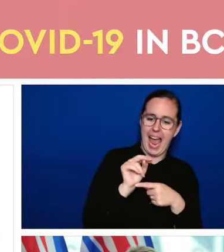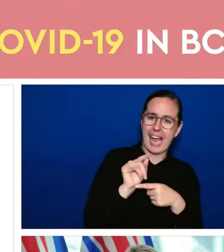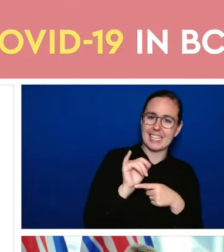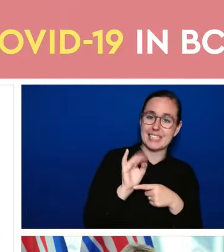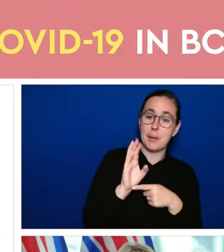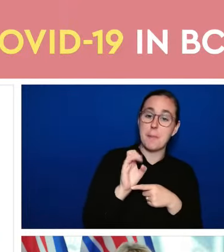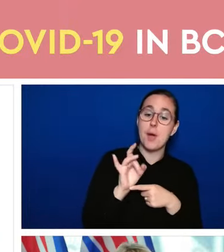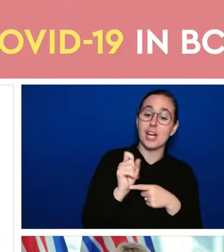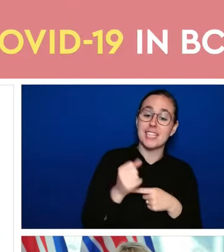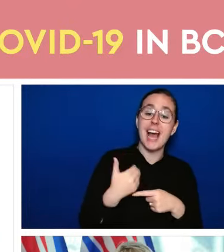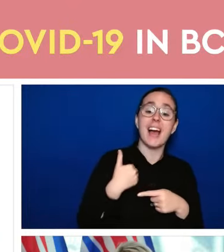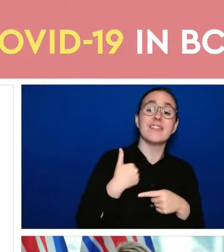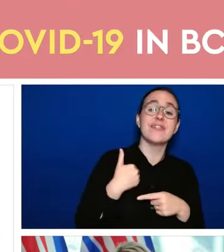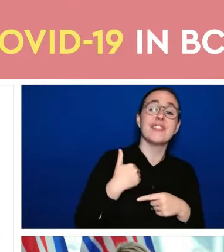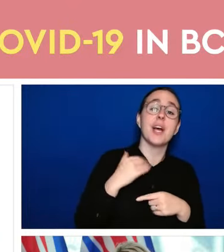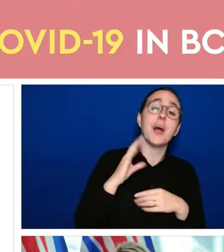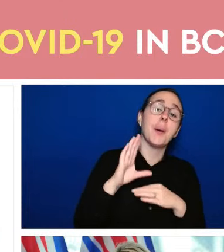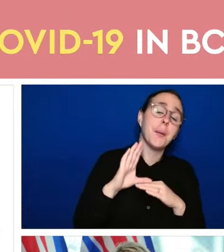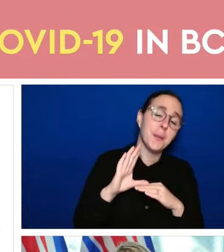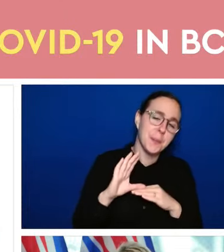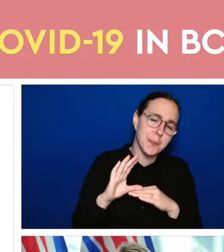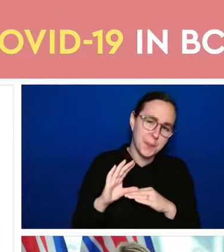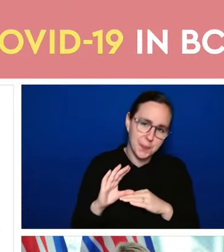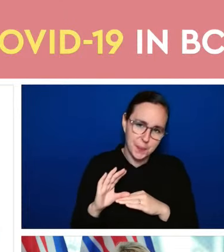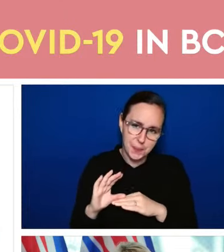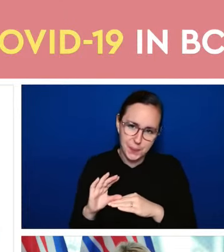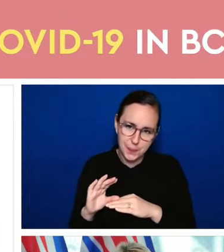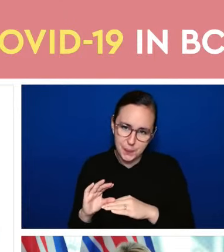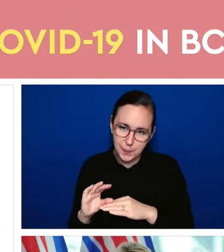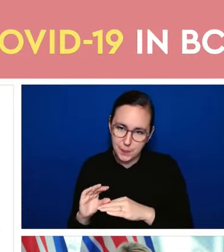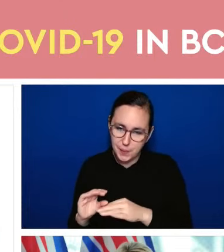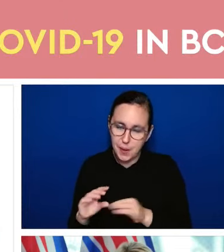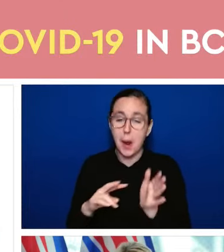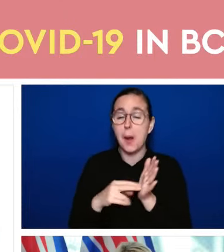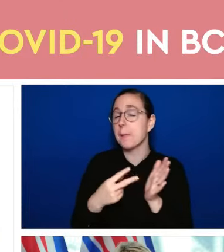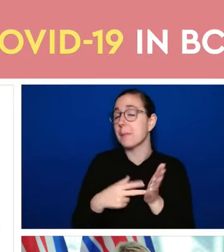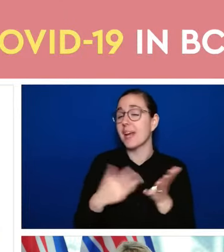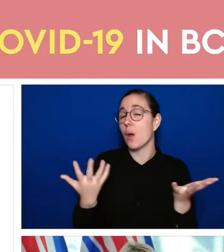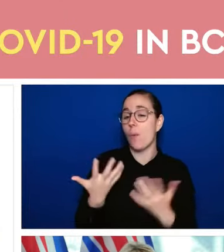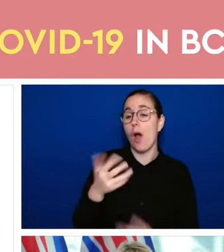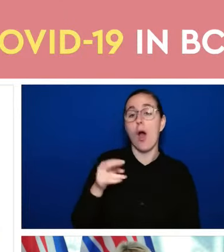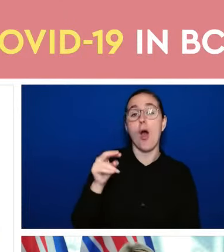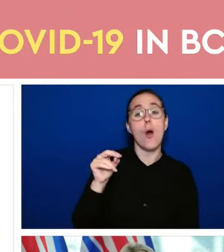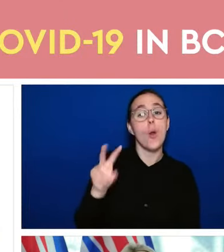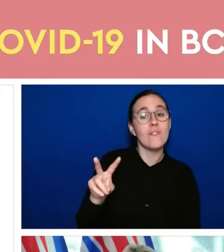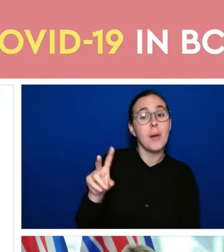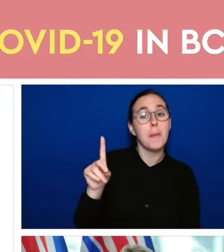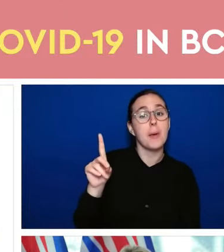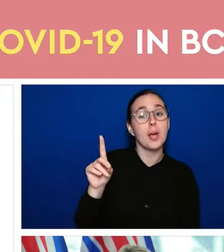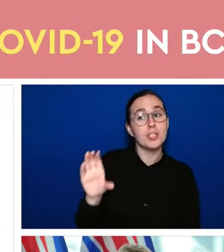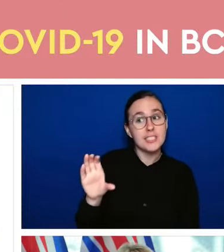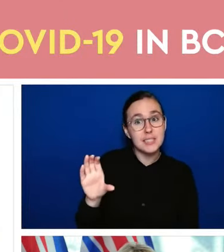covert. Lee in November December. So that's one of the things that we've been watching